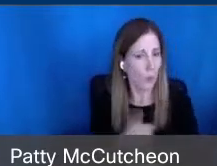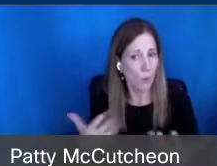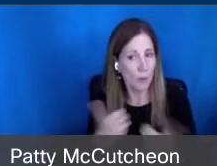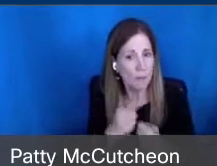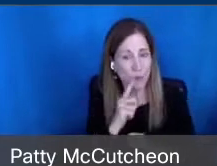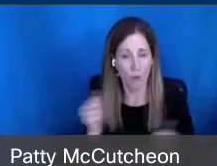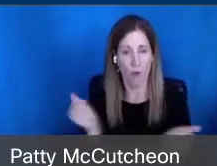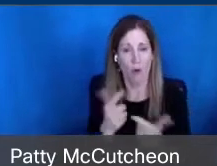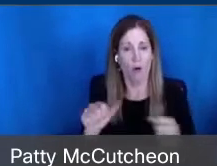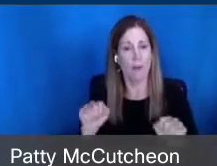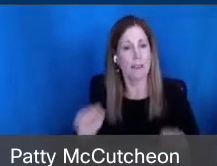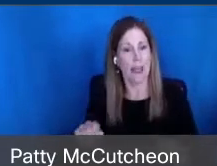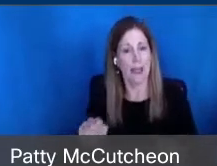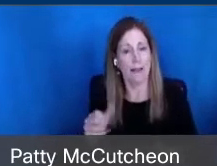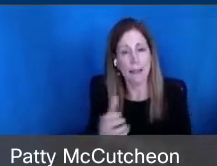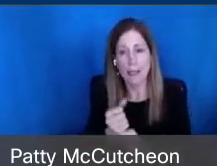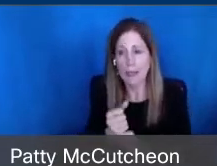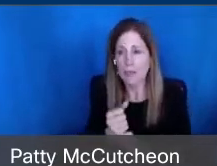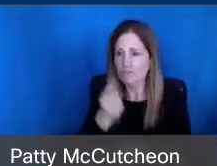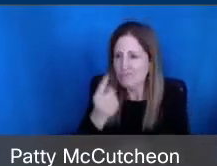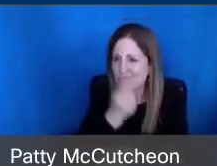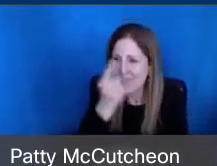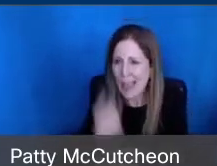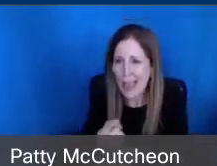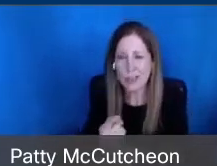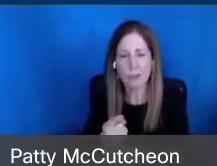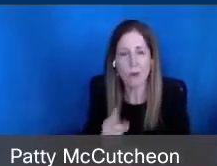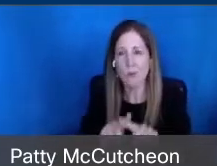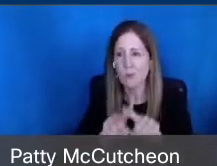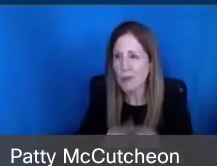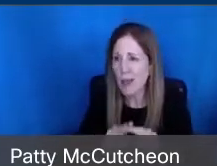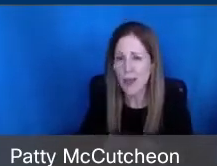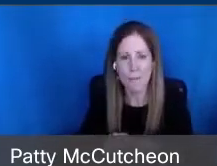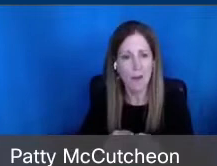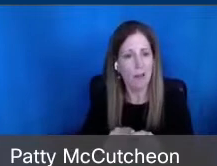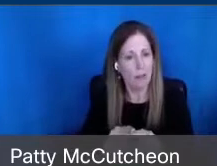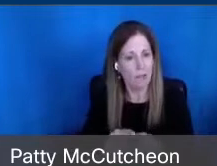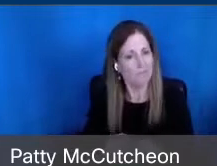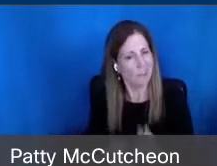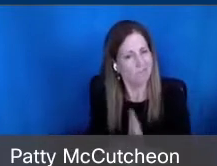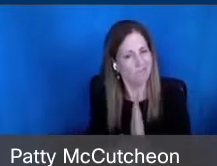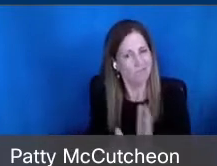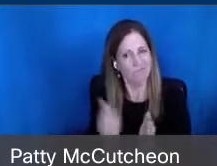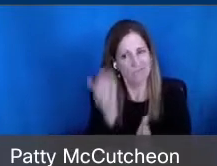can get credible, accurate, reliable information. I'm the Director of Diversity & Inclusion